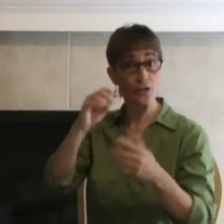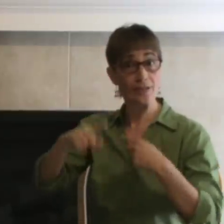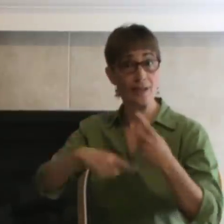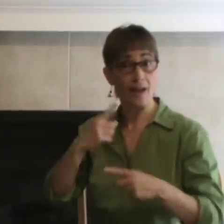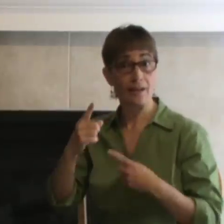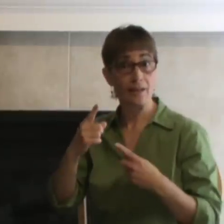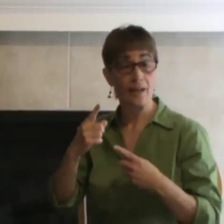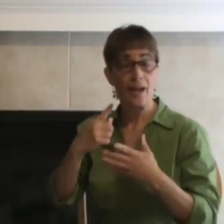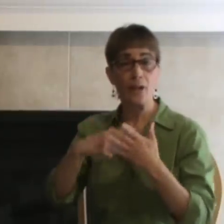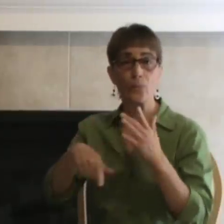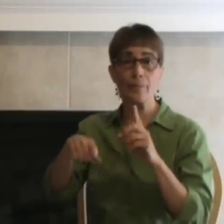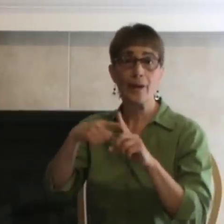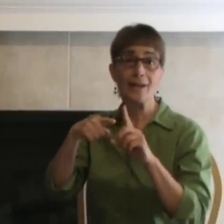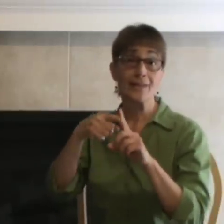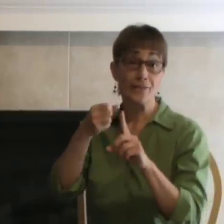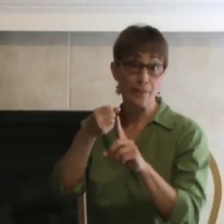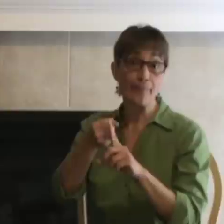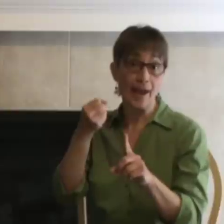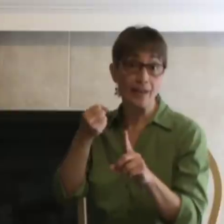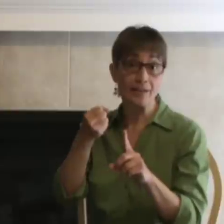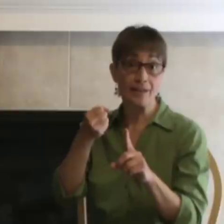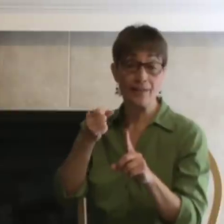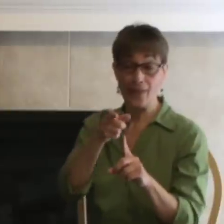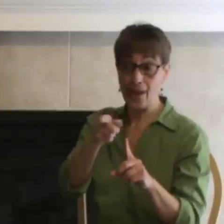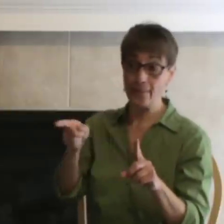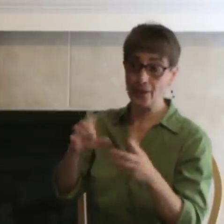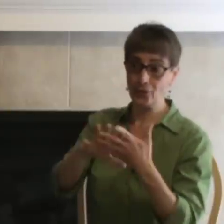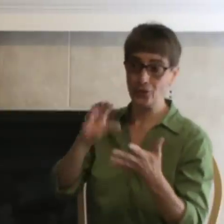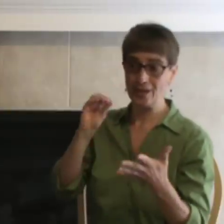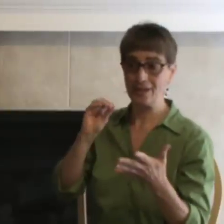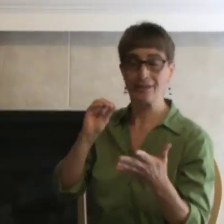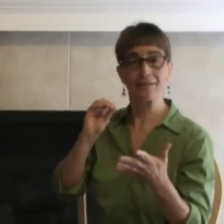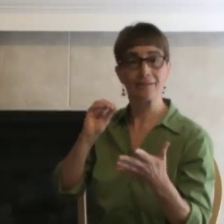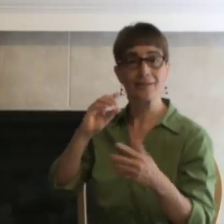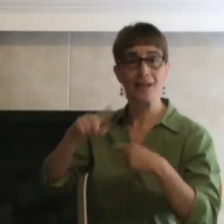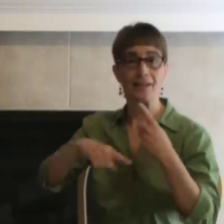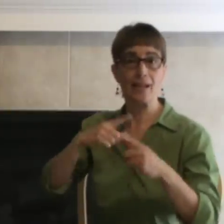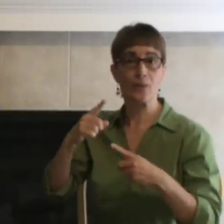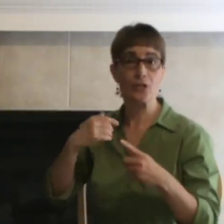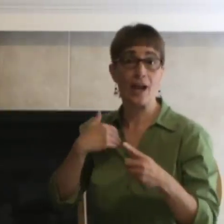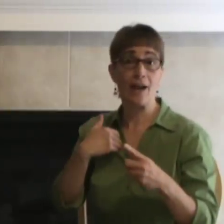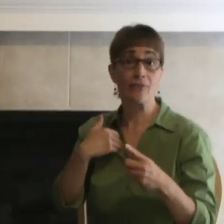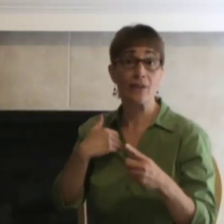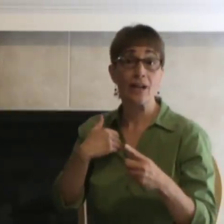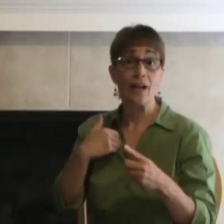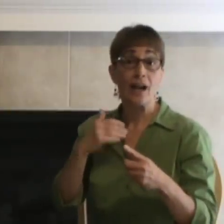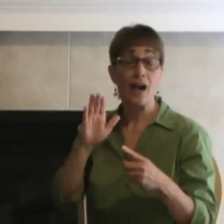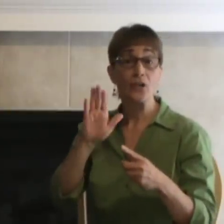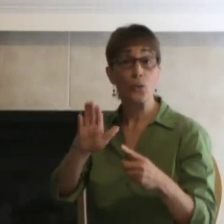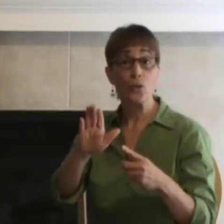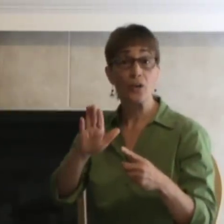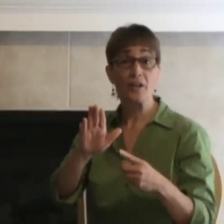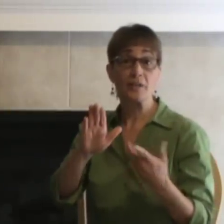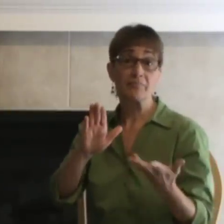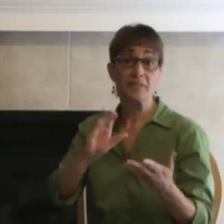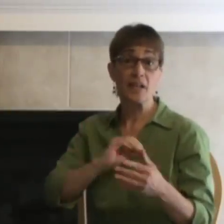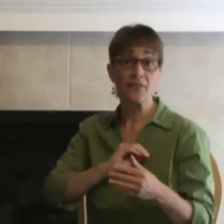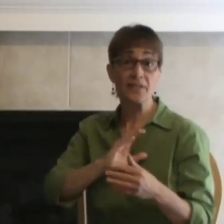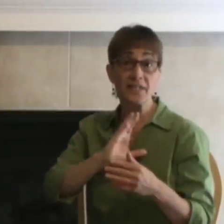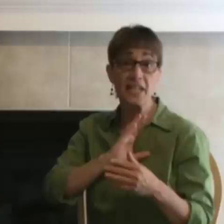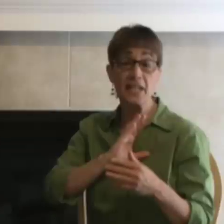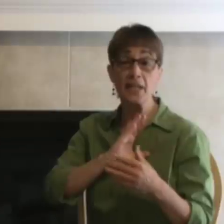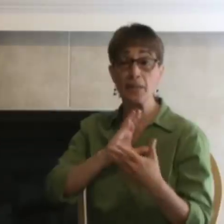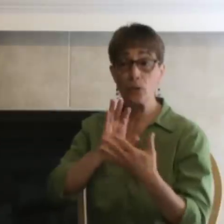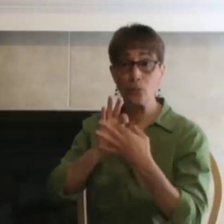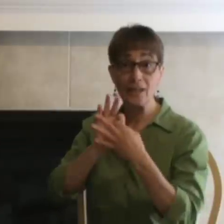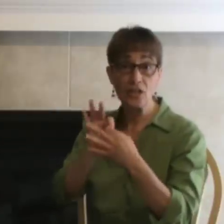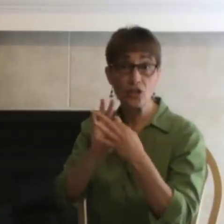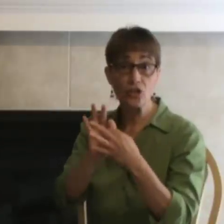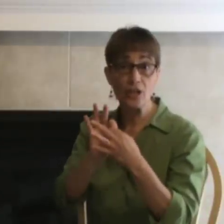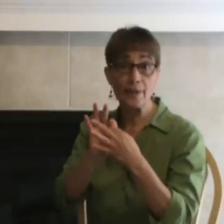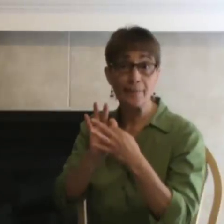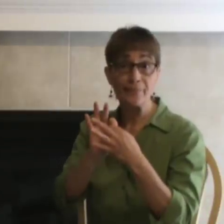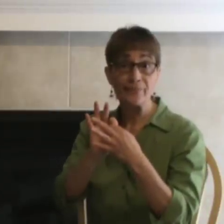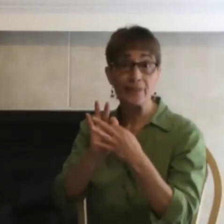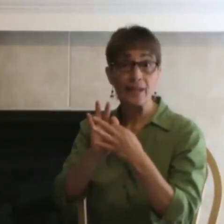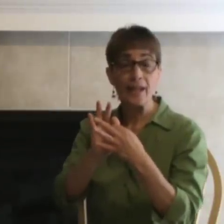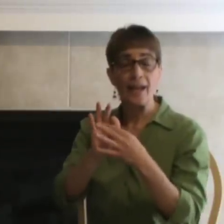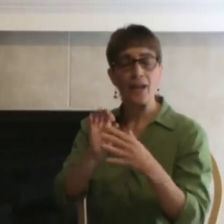learned Sign and what positive impact did them learning Sign have on your self esteem